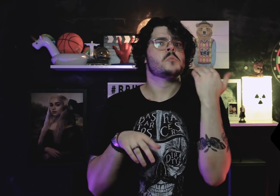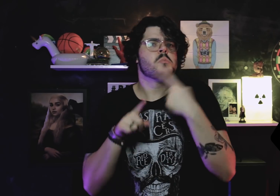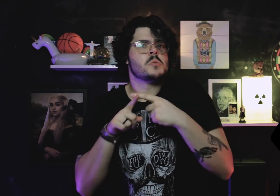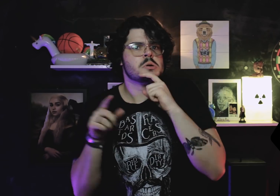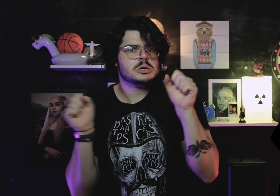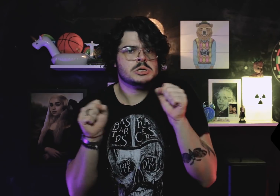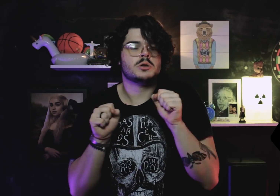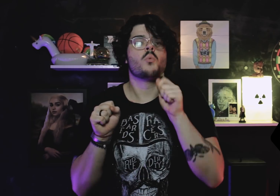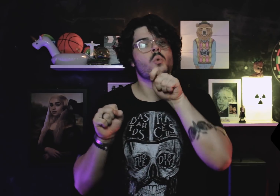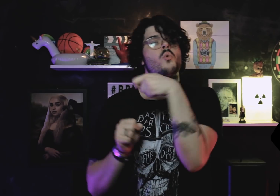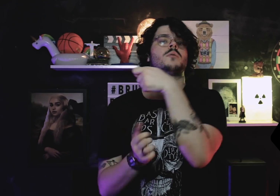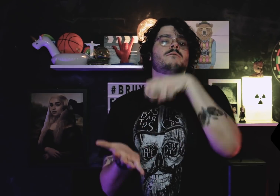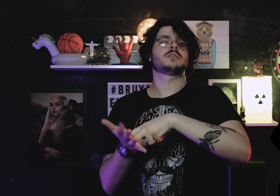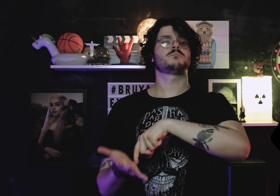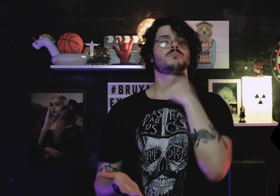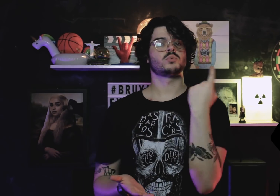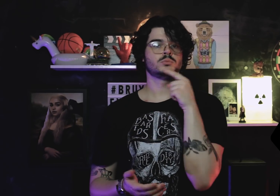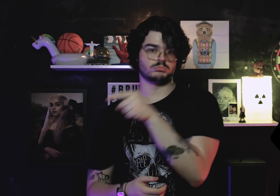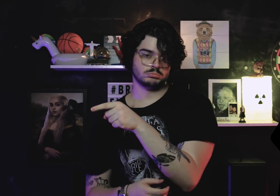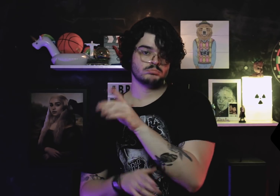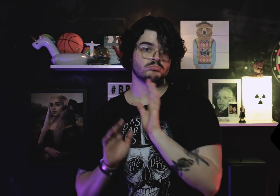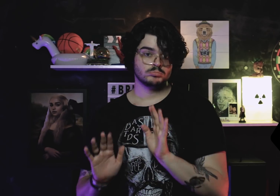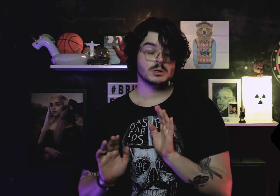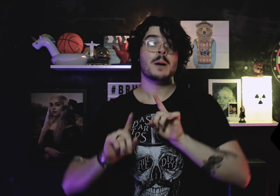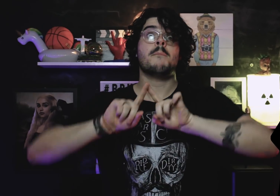dying like that is like a punishment for her.